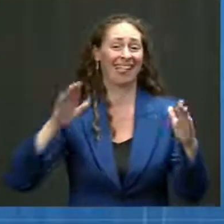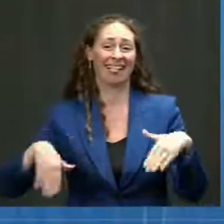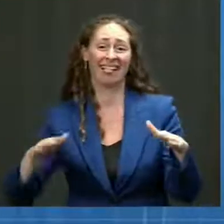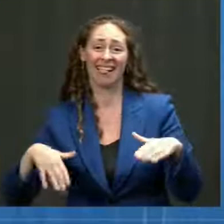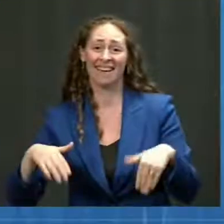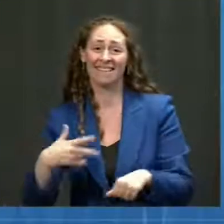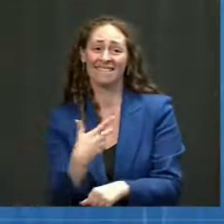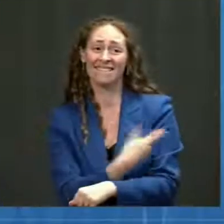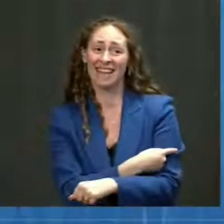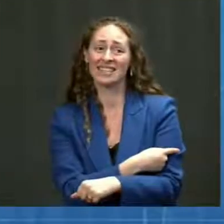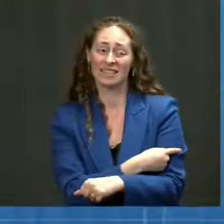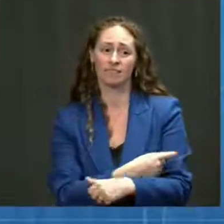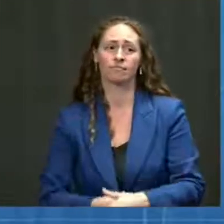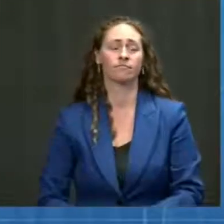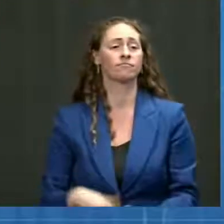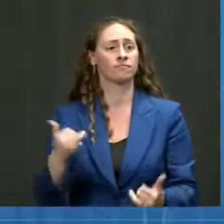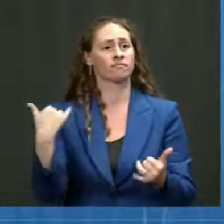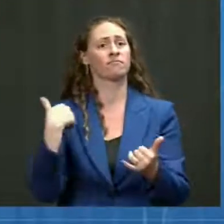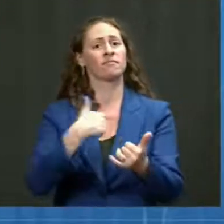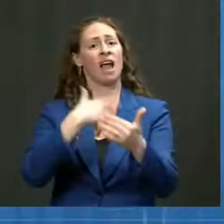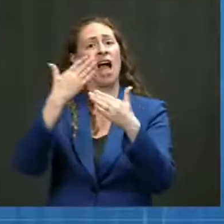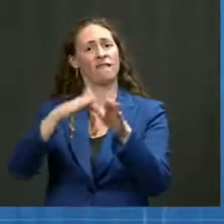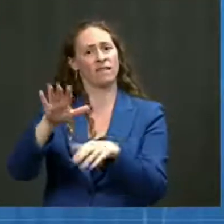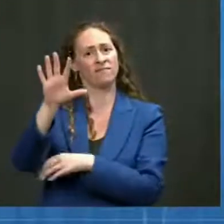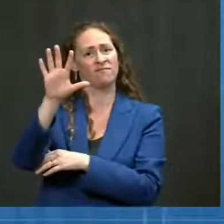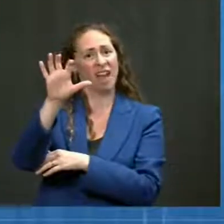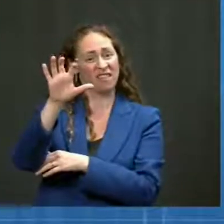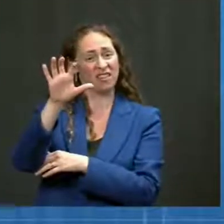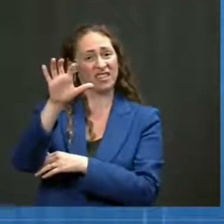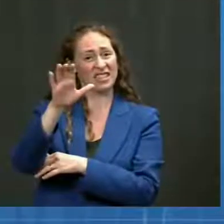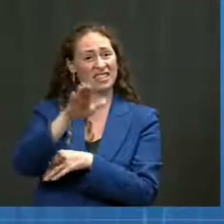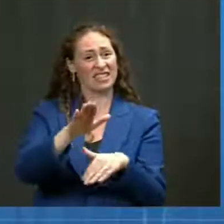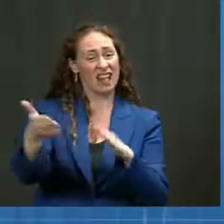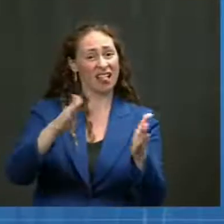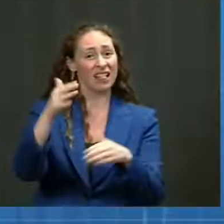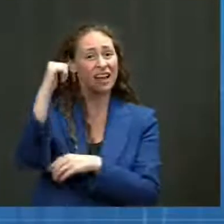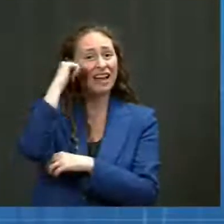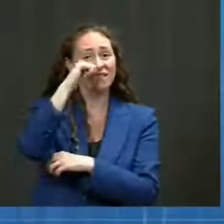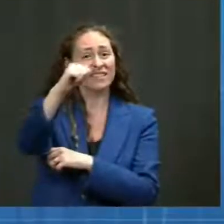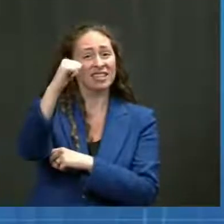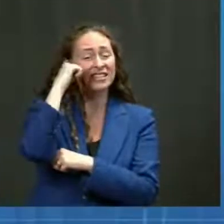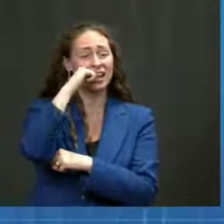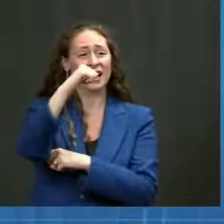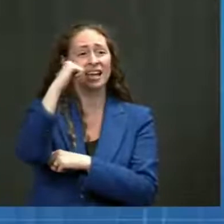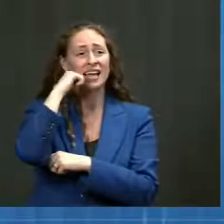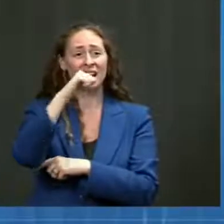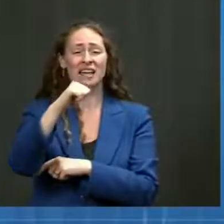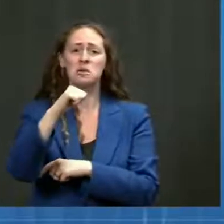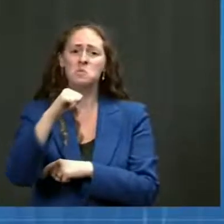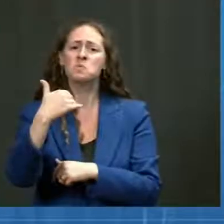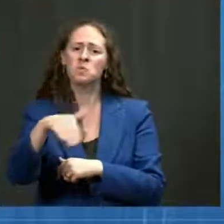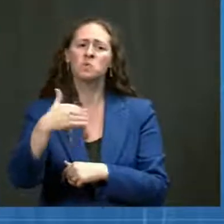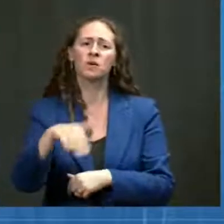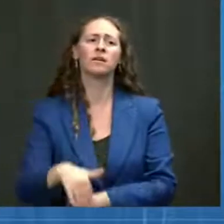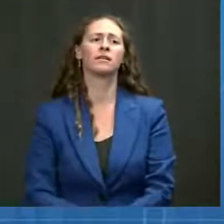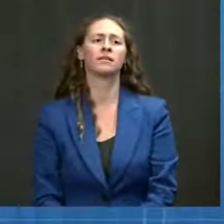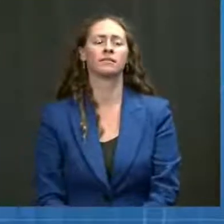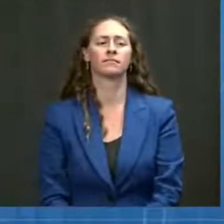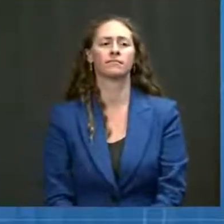TRAGICALLY, MORE PEOPLE ARE DYING OF COVID-19. WE ARE CURRENTLY AVERAGING OVER 500